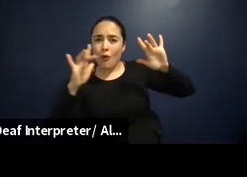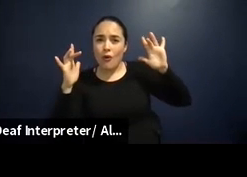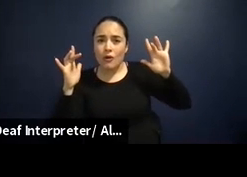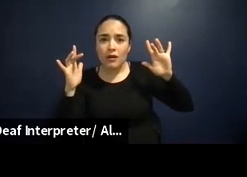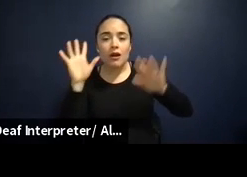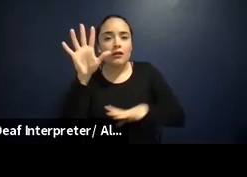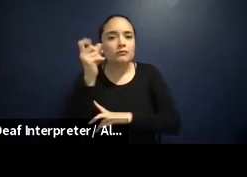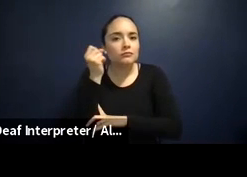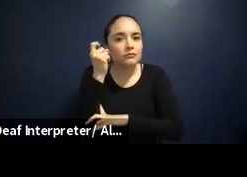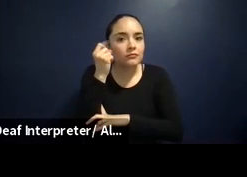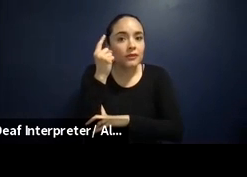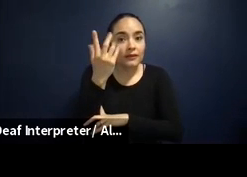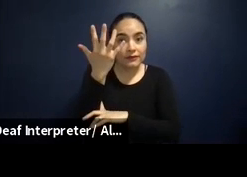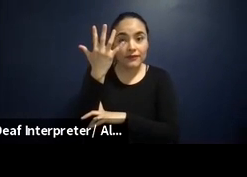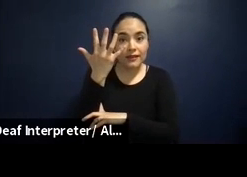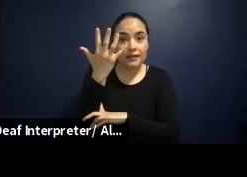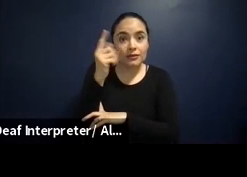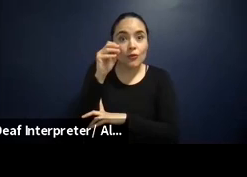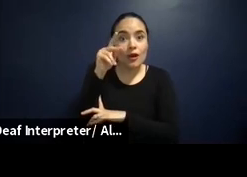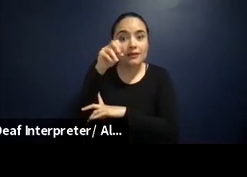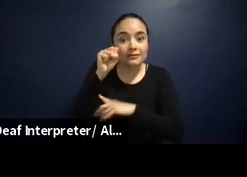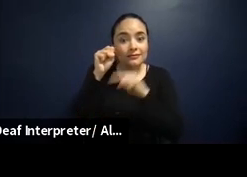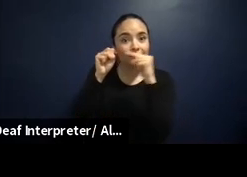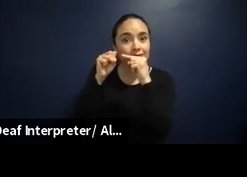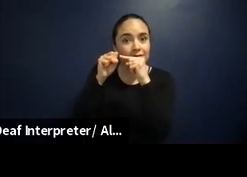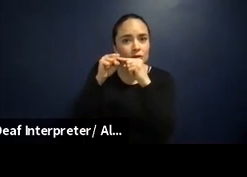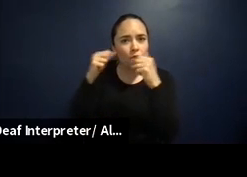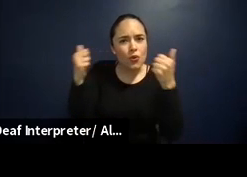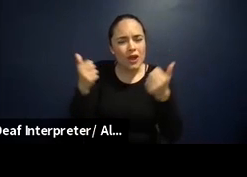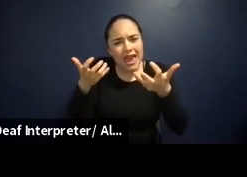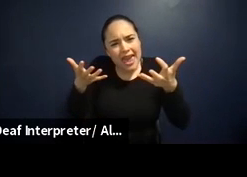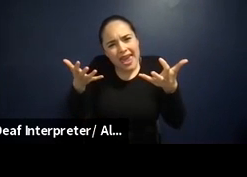material on that poor wall. We had to reinforce the wall a little bit to make sure it didn't fall